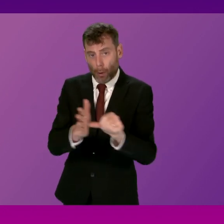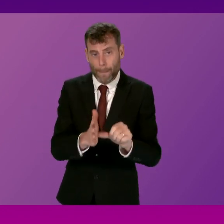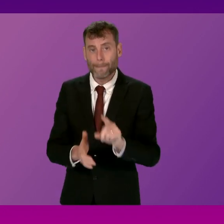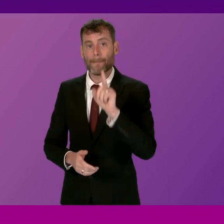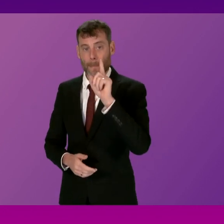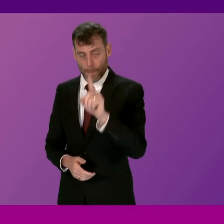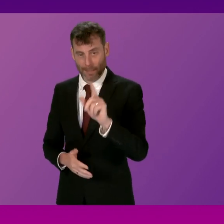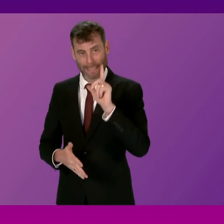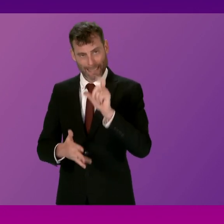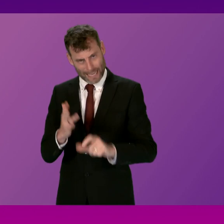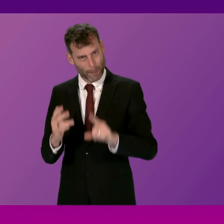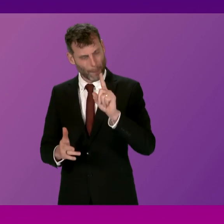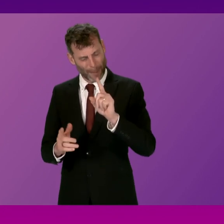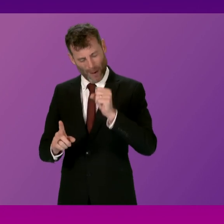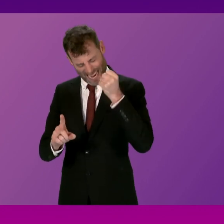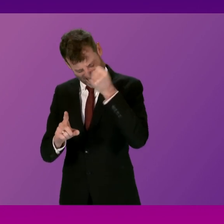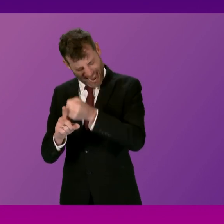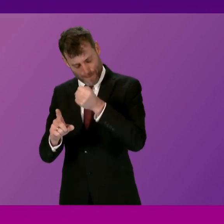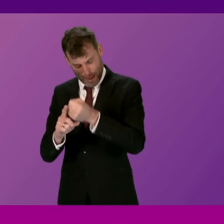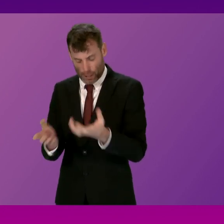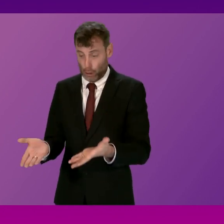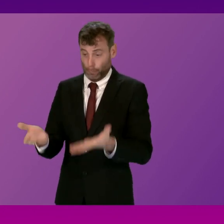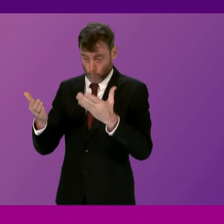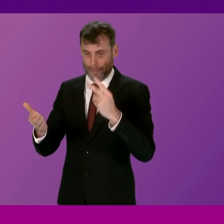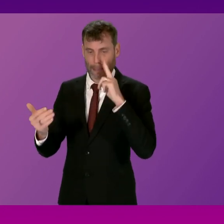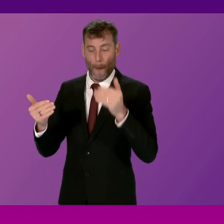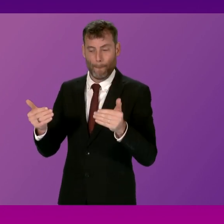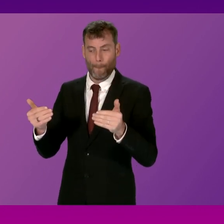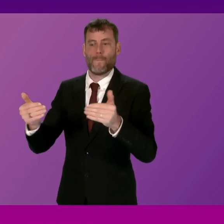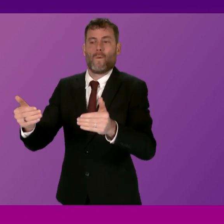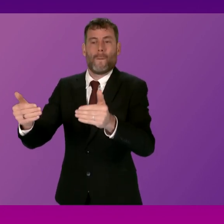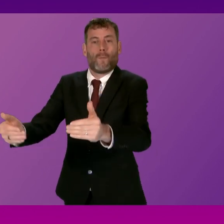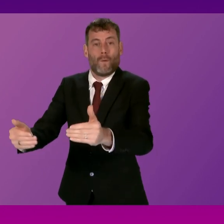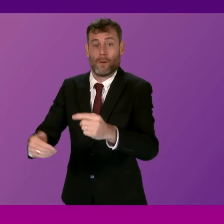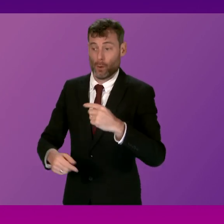the past 30 years. We have pushed doors open and changed laws when Governments have been bold enough to support that.